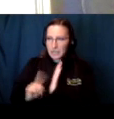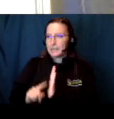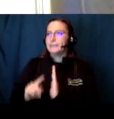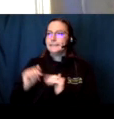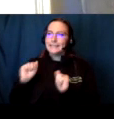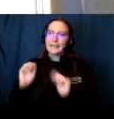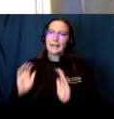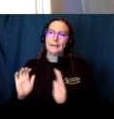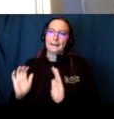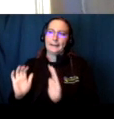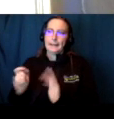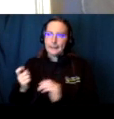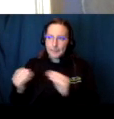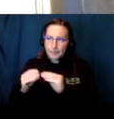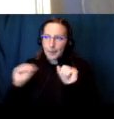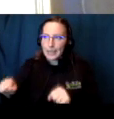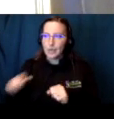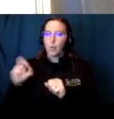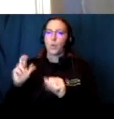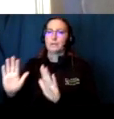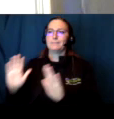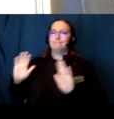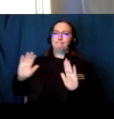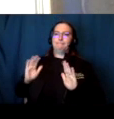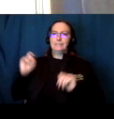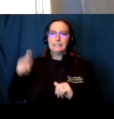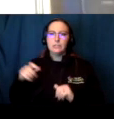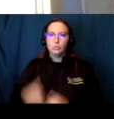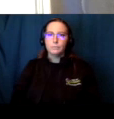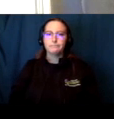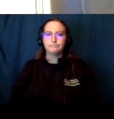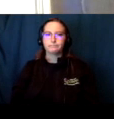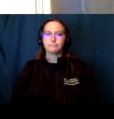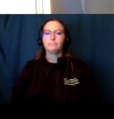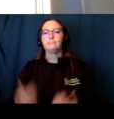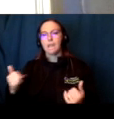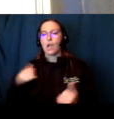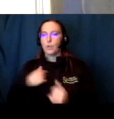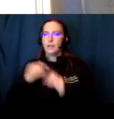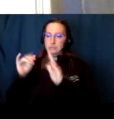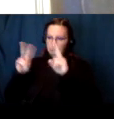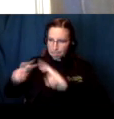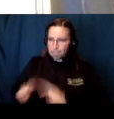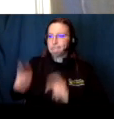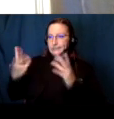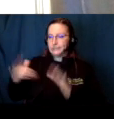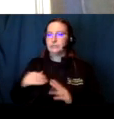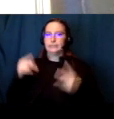little bit more and when do I need to back off? So let's say that we looked at it and these are the scores that I have for him.